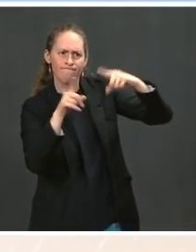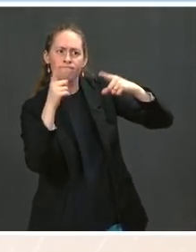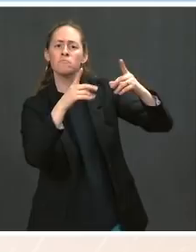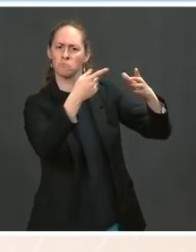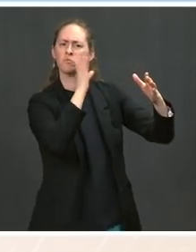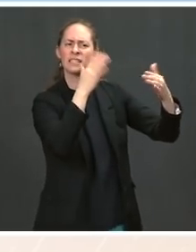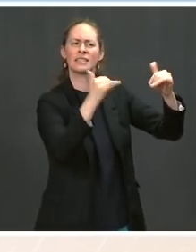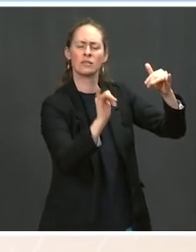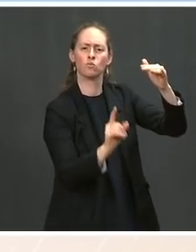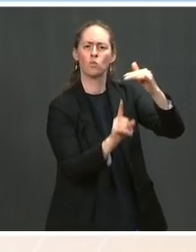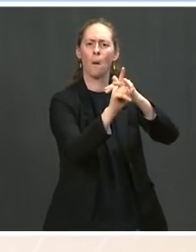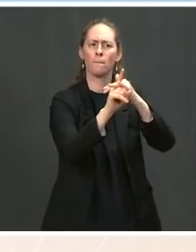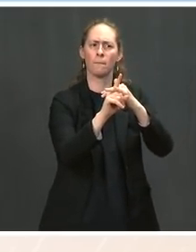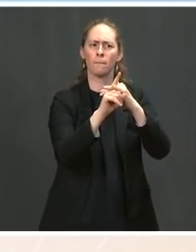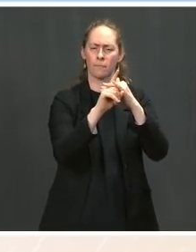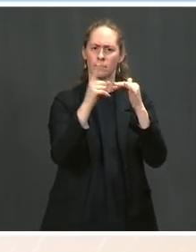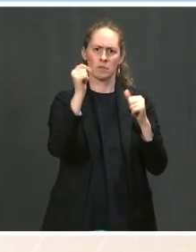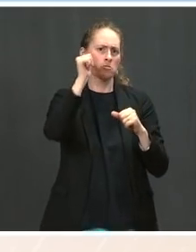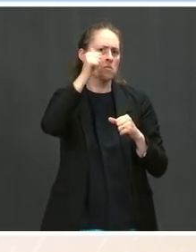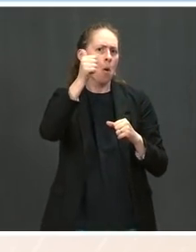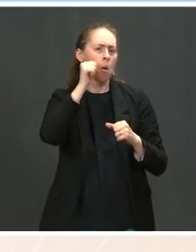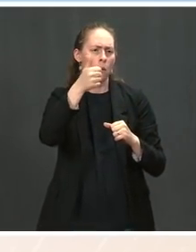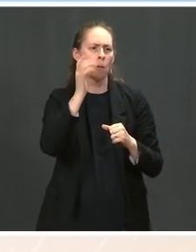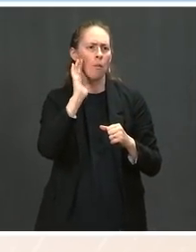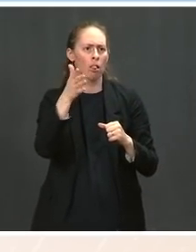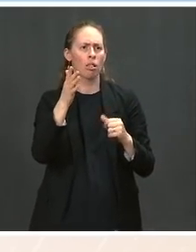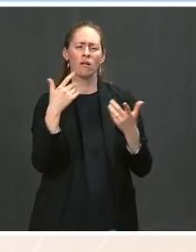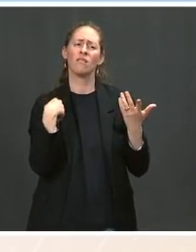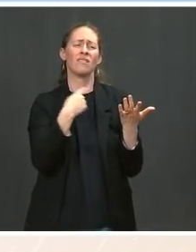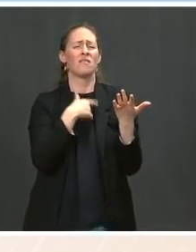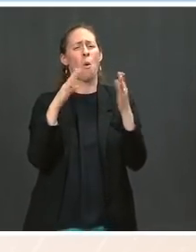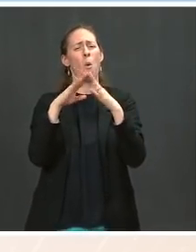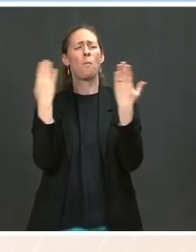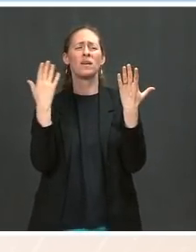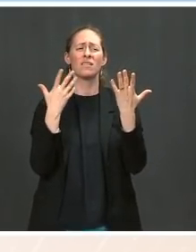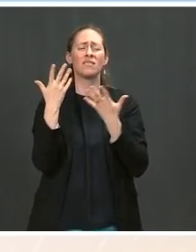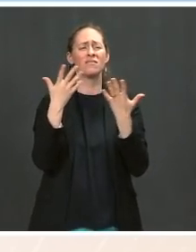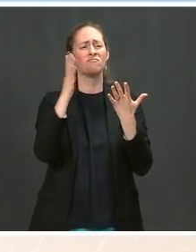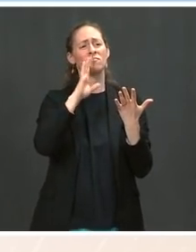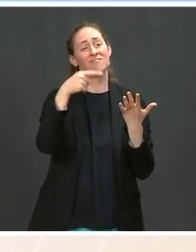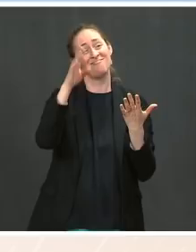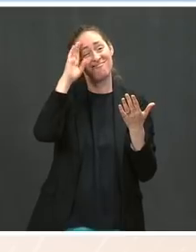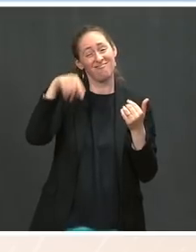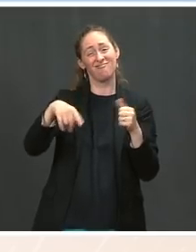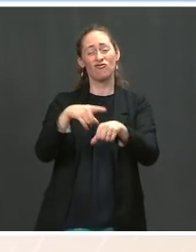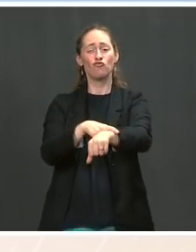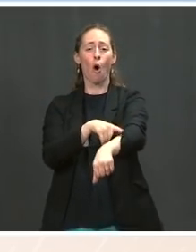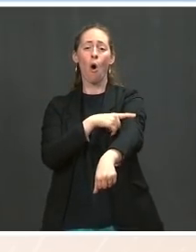we are also very open-eyed about how this will be a long process. It's happening through indirect discussions,